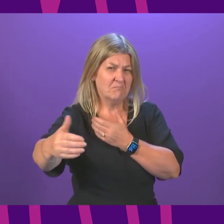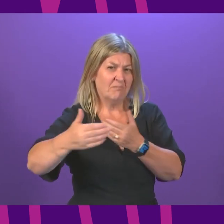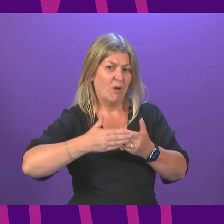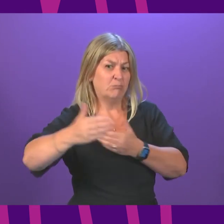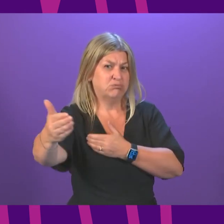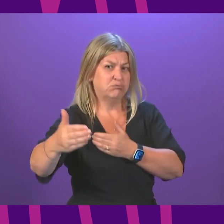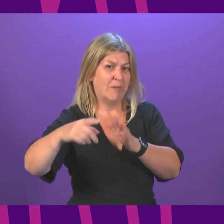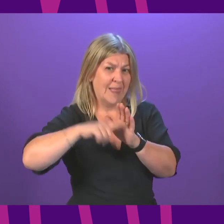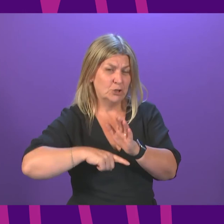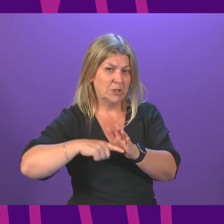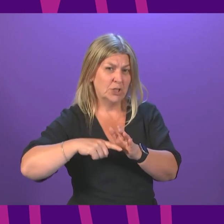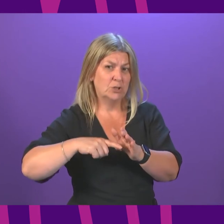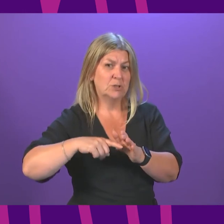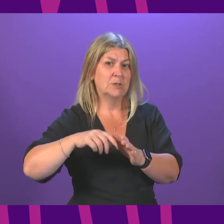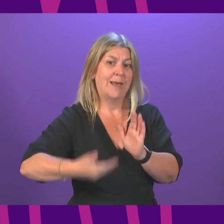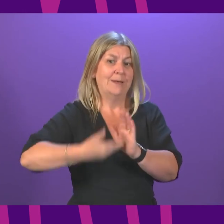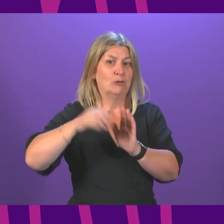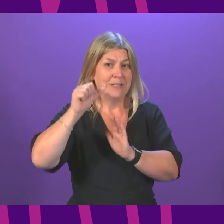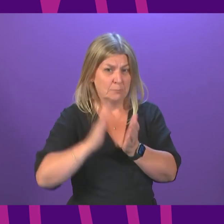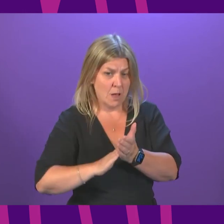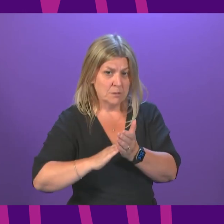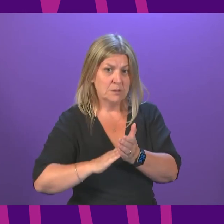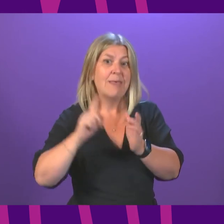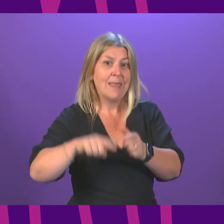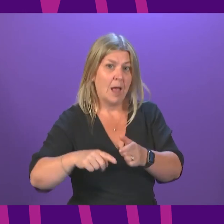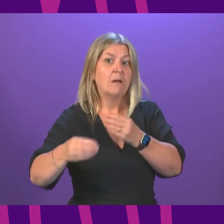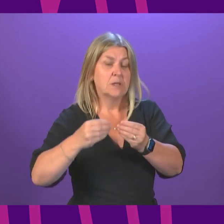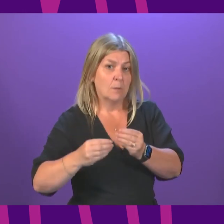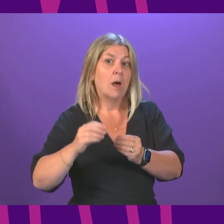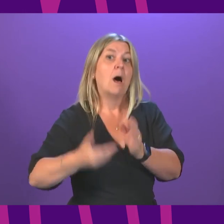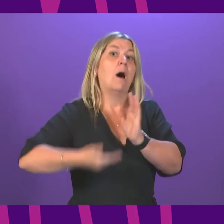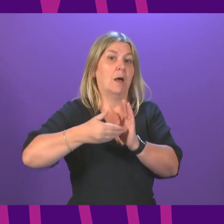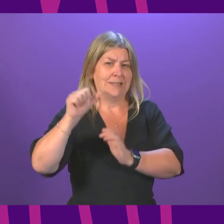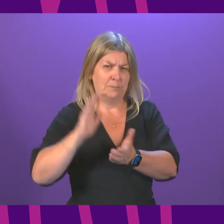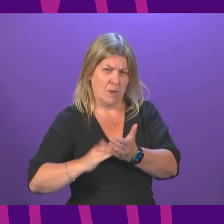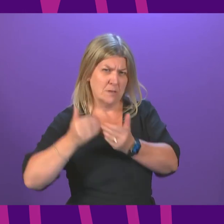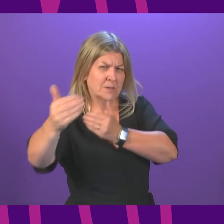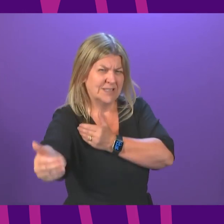will not have a word said against Borders Buses, because the company does not deserve it.